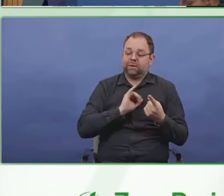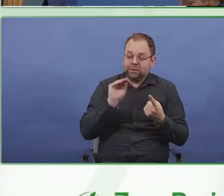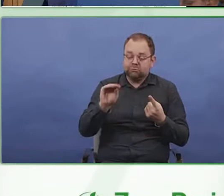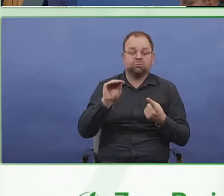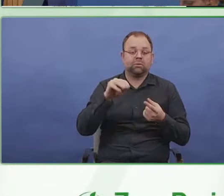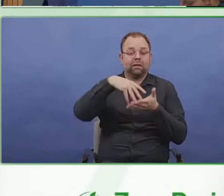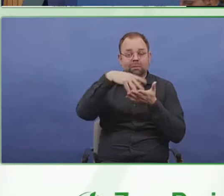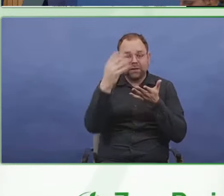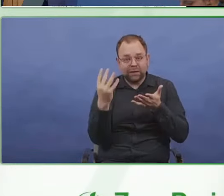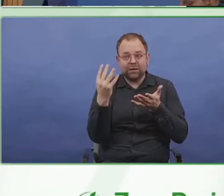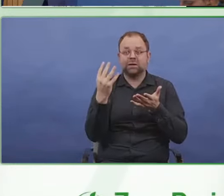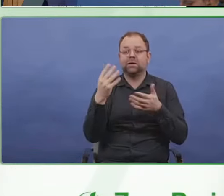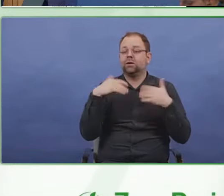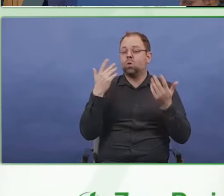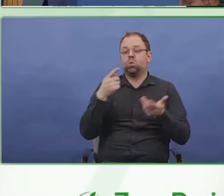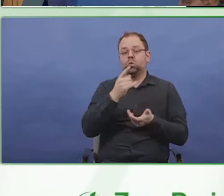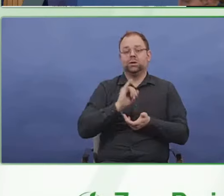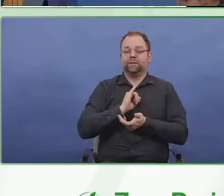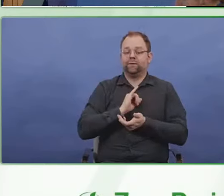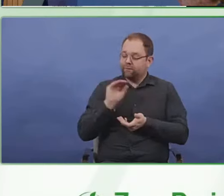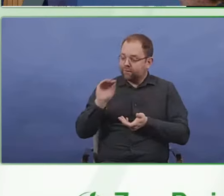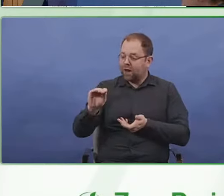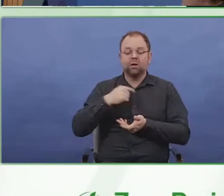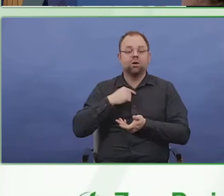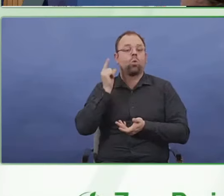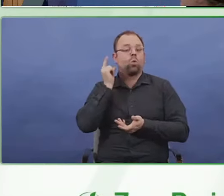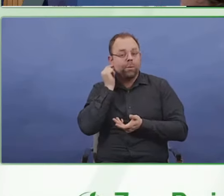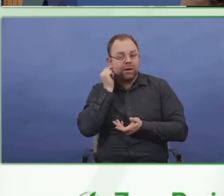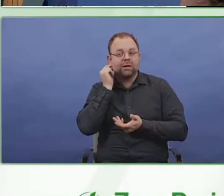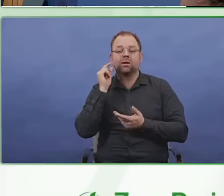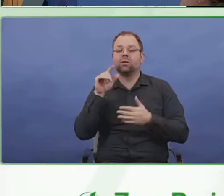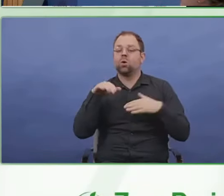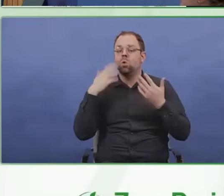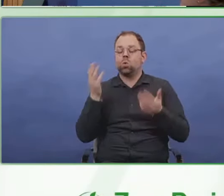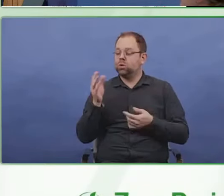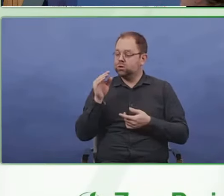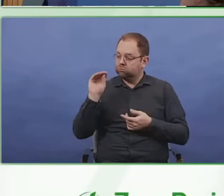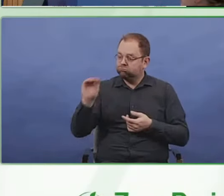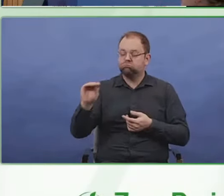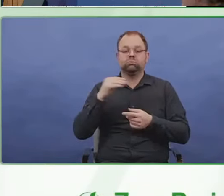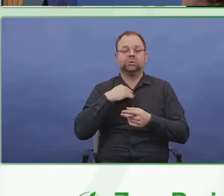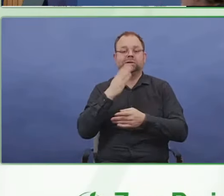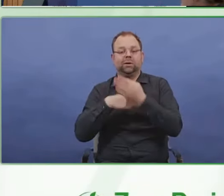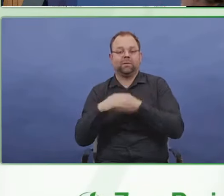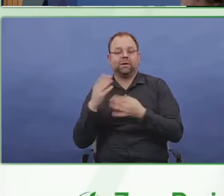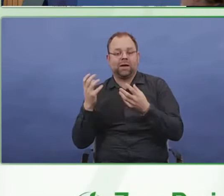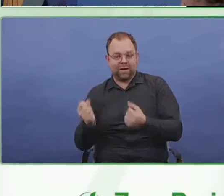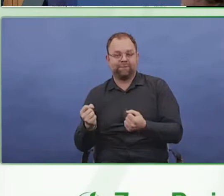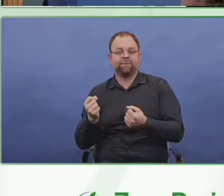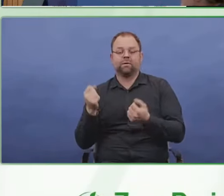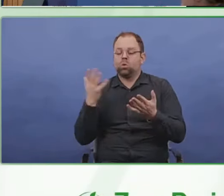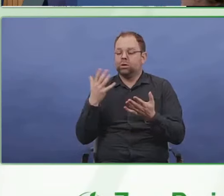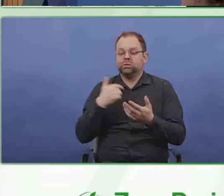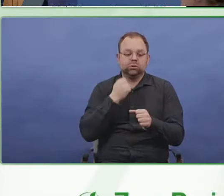blessed us with $20,000 towards building Billion Strong.